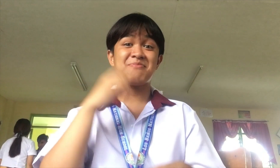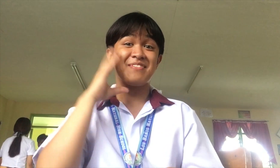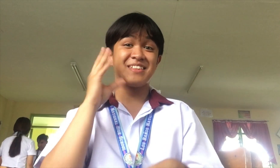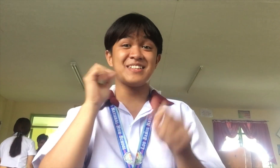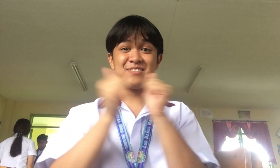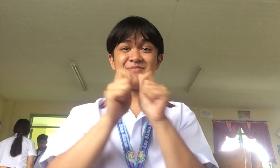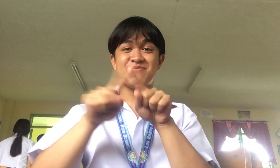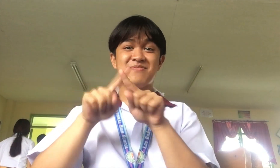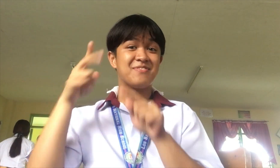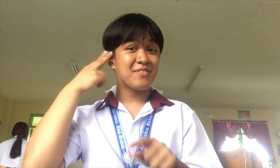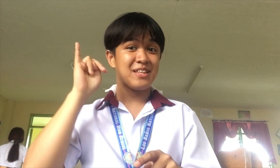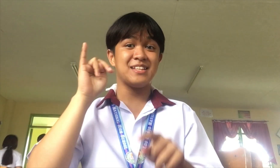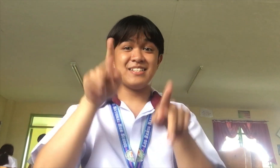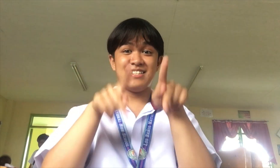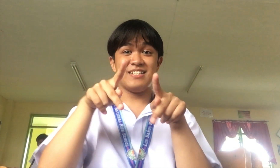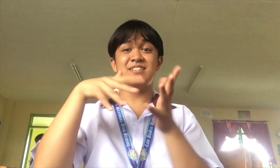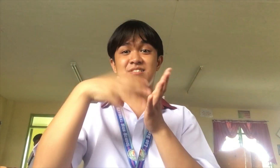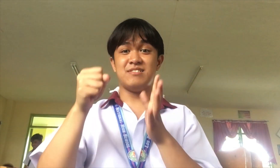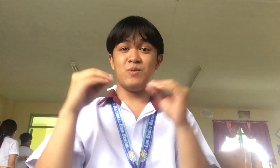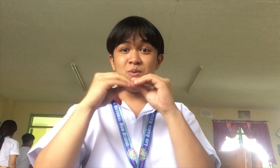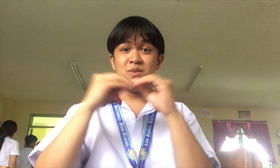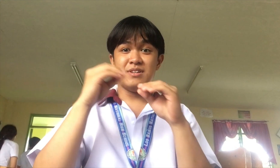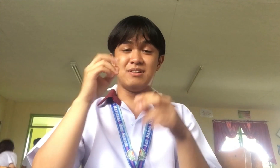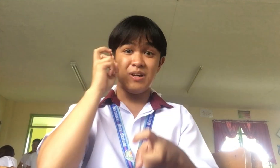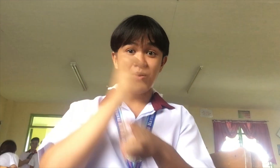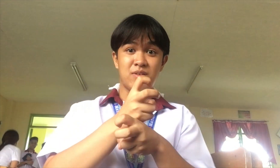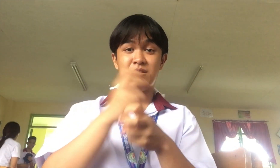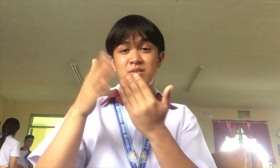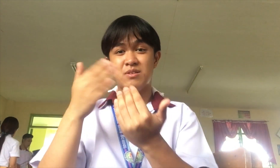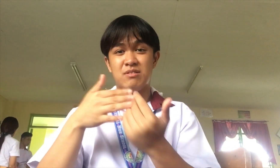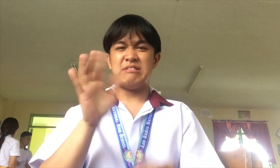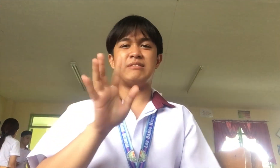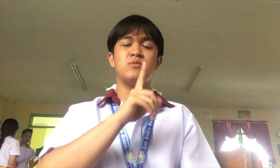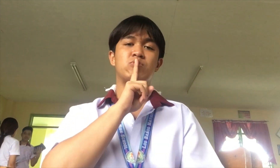I have been experienced with different people before Is Deaf People more harder than Hearing People?